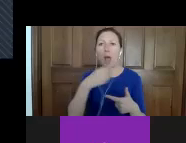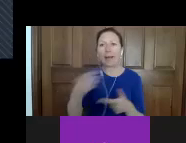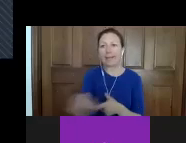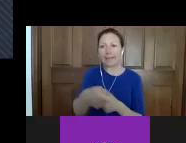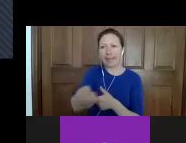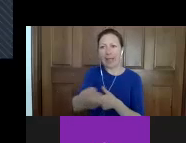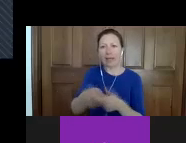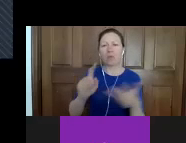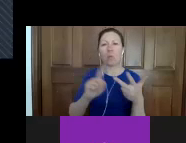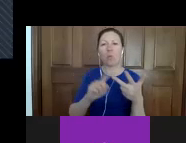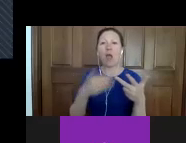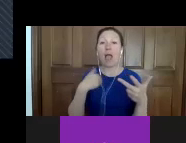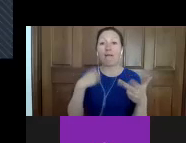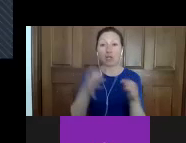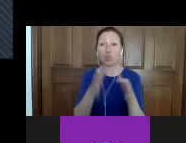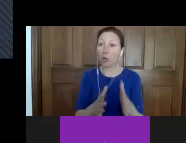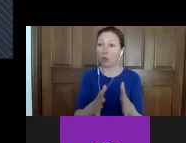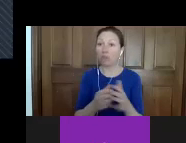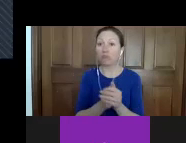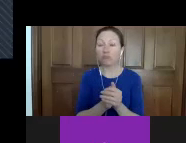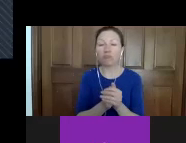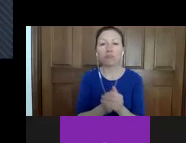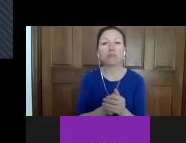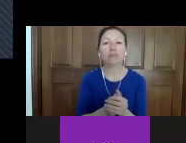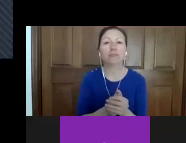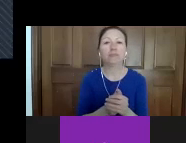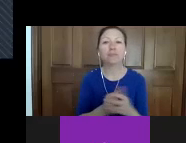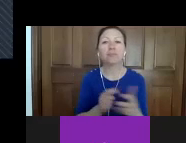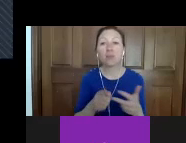to disclose something like this is when the interview is being scheduled, and that goes